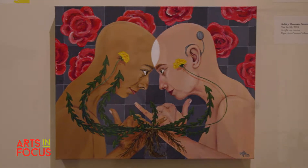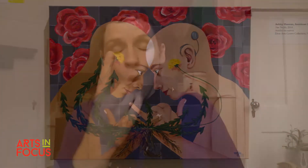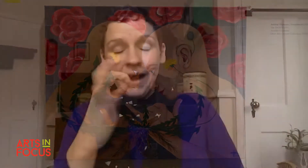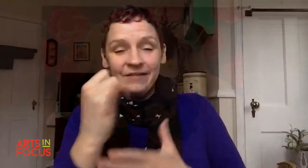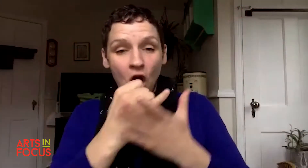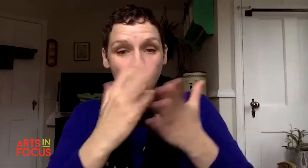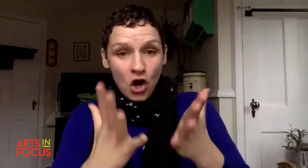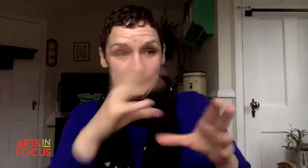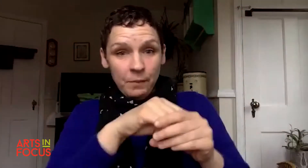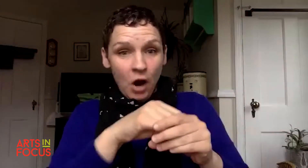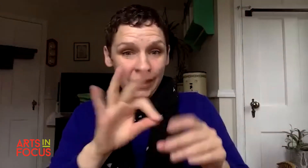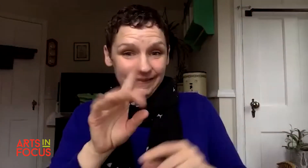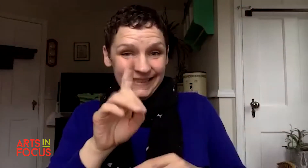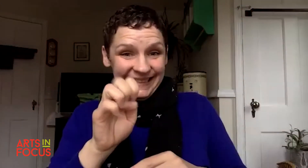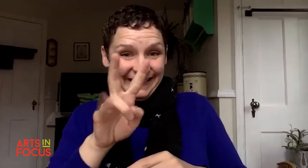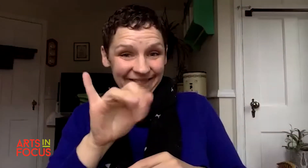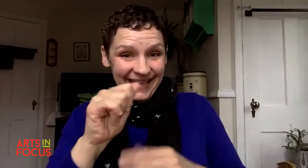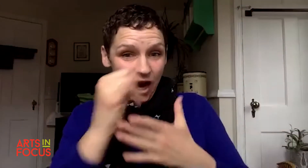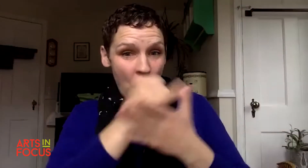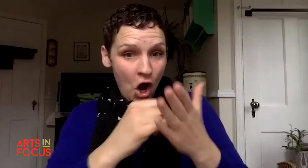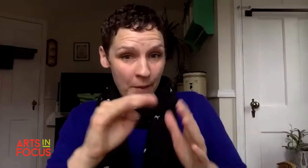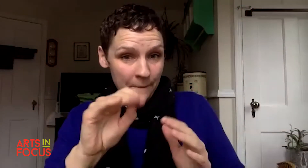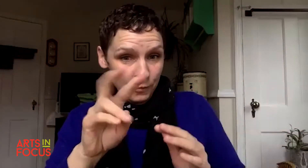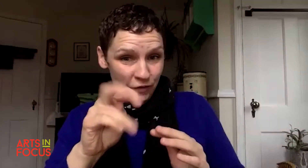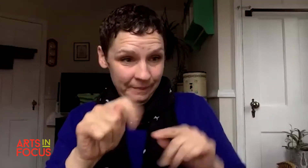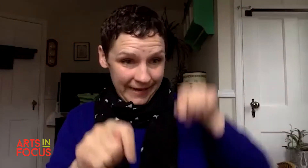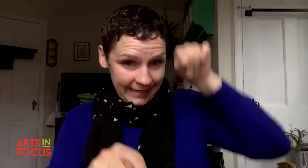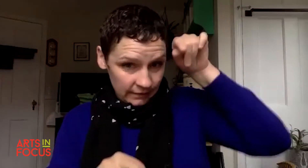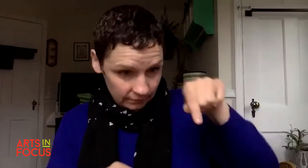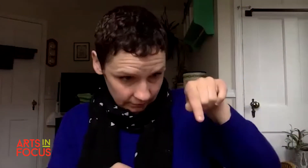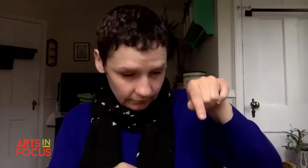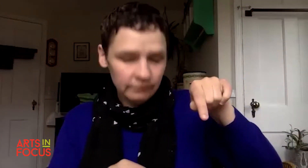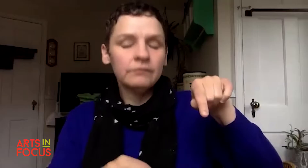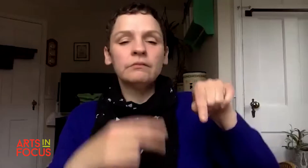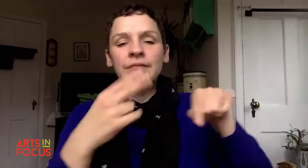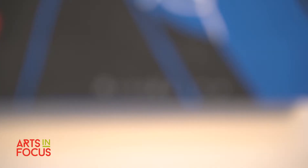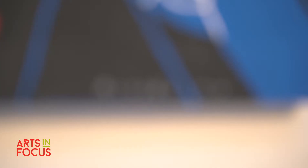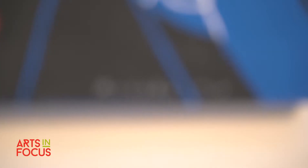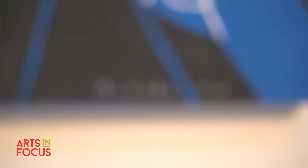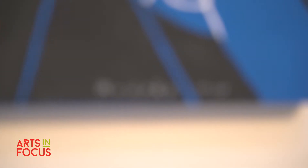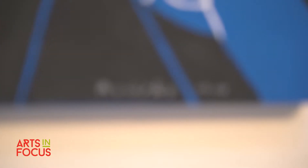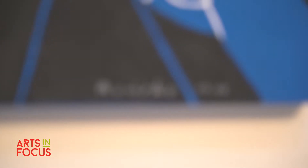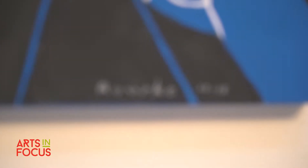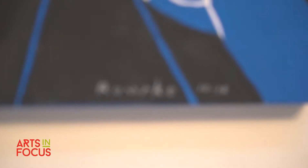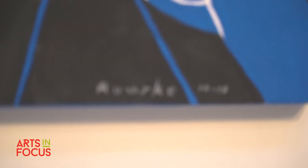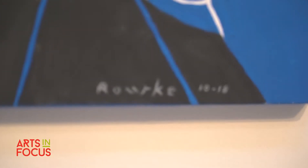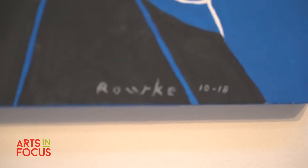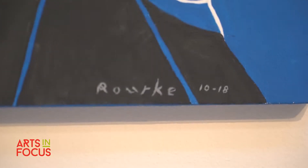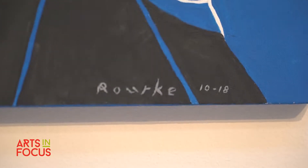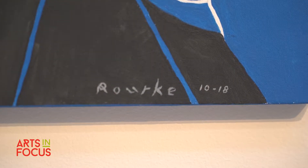One of the artists involved in the De'VIA art movement, her name is Nancy Rourke